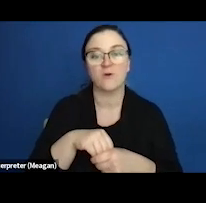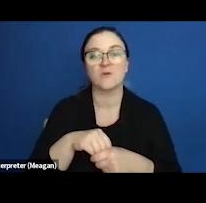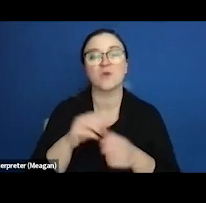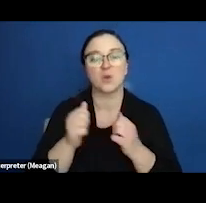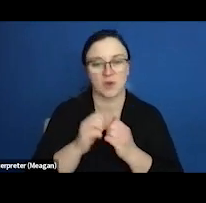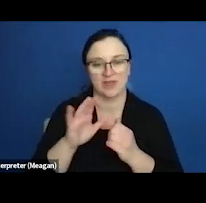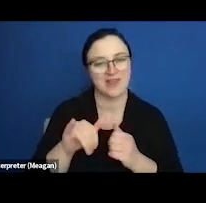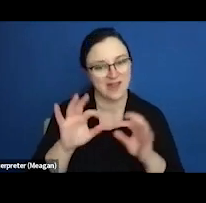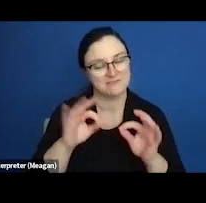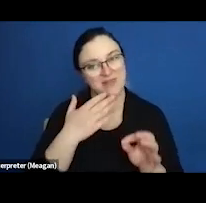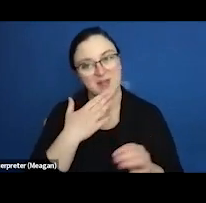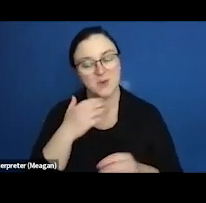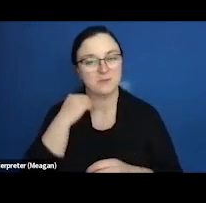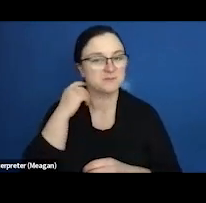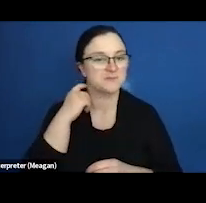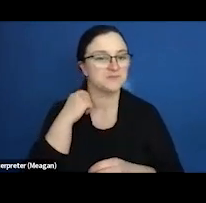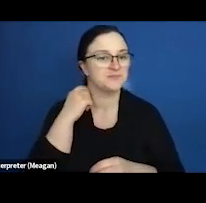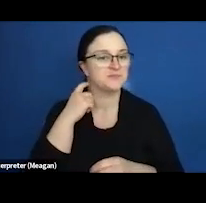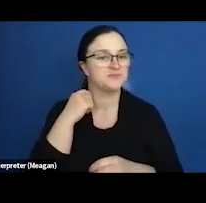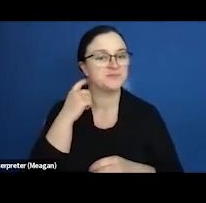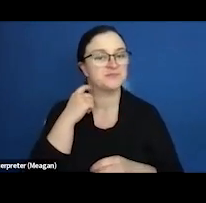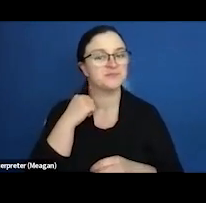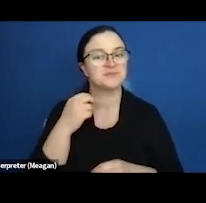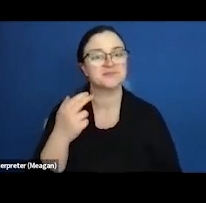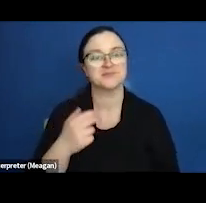And so then there's the HIC, which...